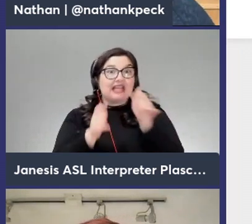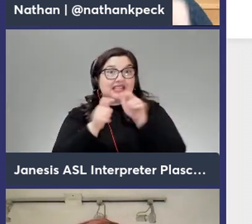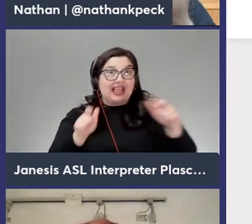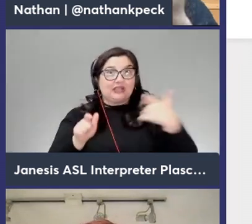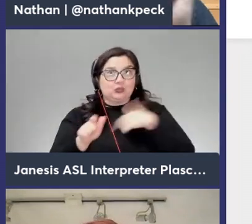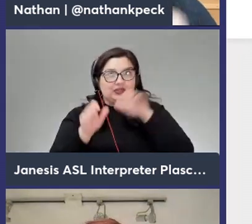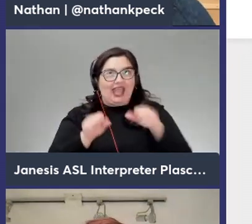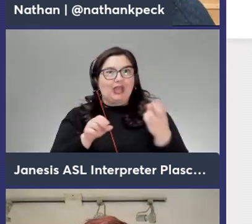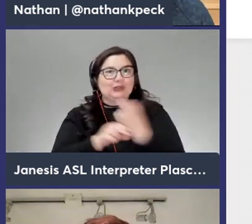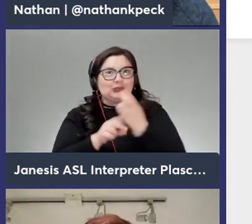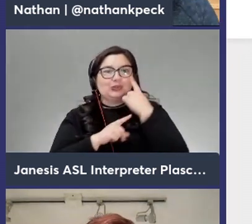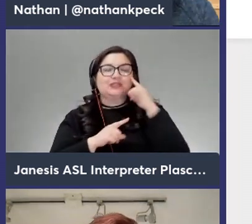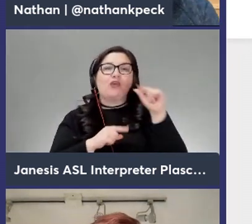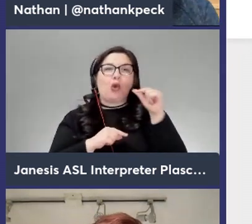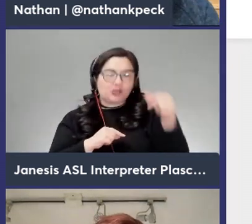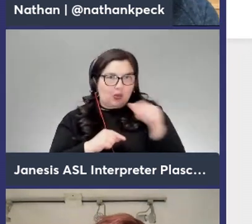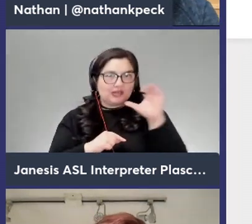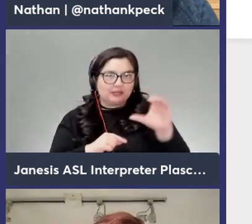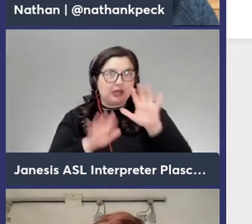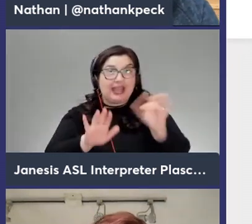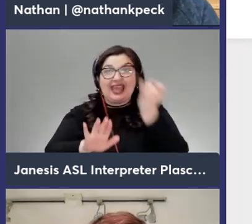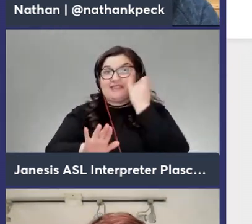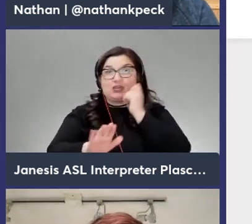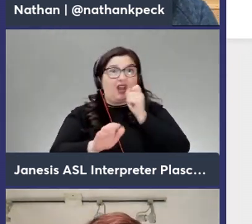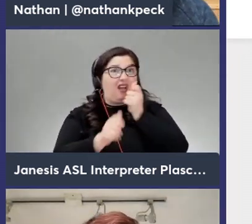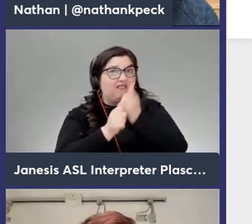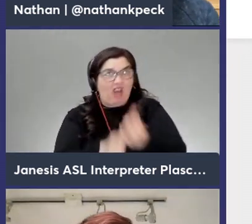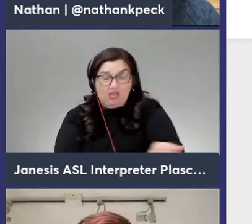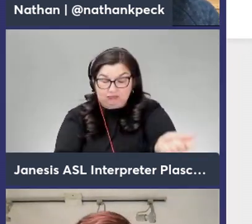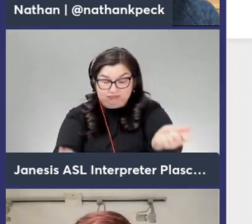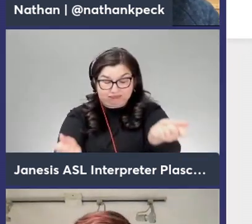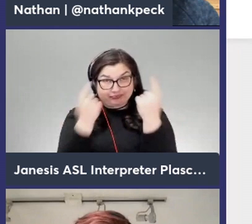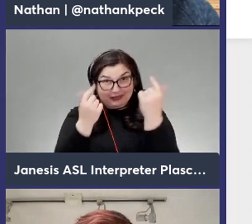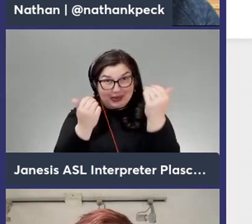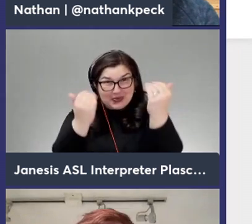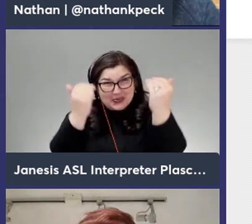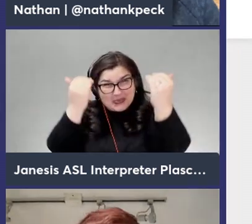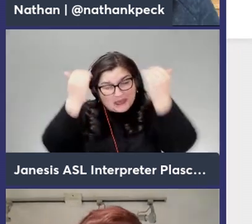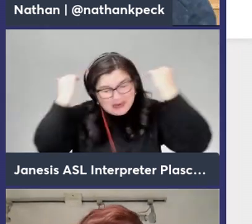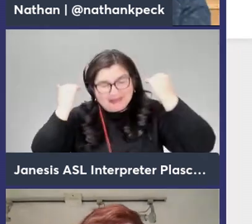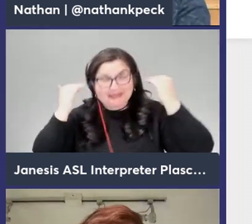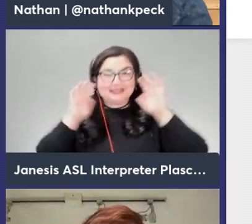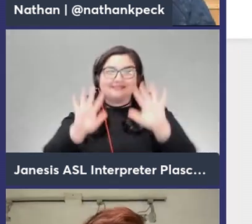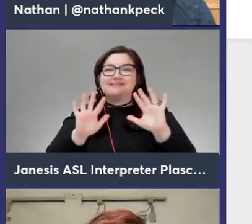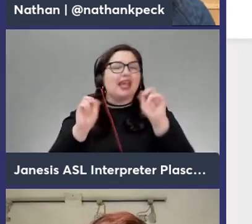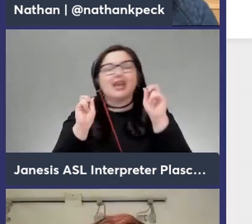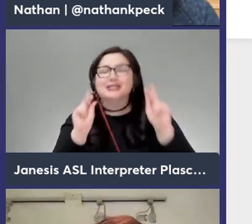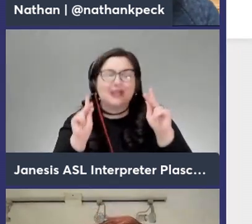And don't worry if you didn't follow all of that. It's hard for me to understand this stuff a lot of the time, too, so.